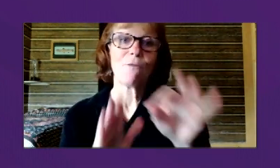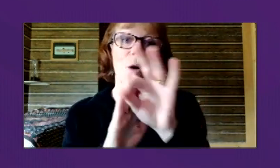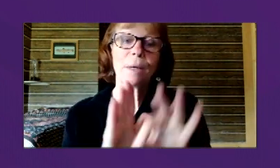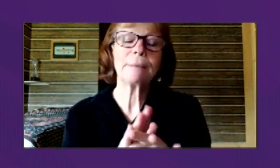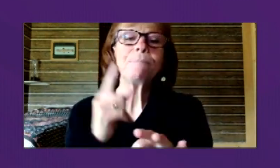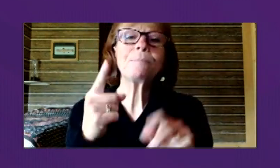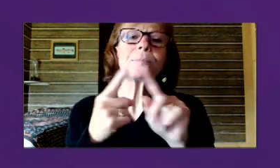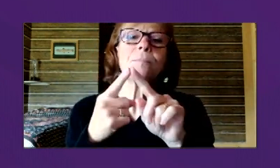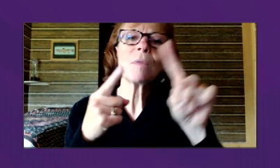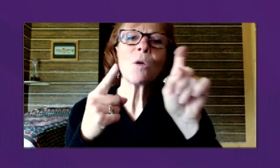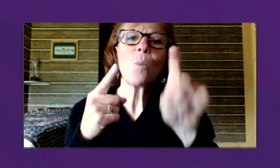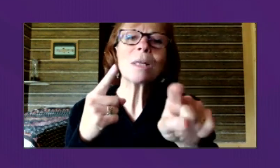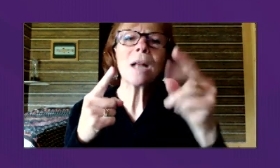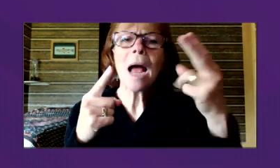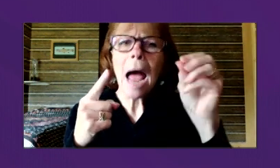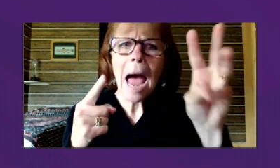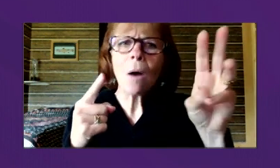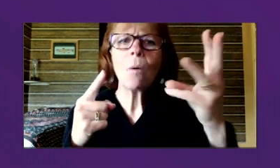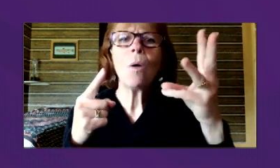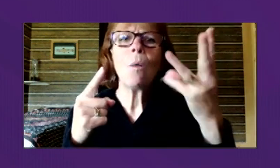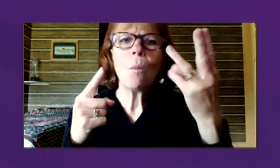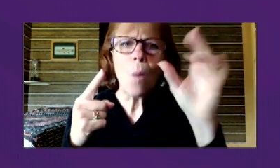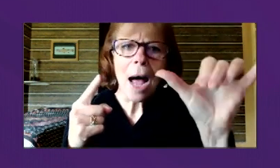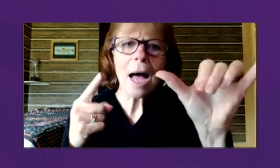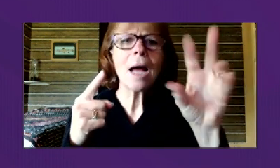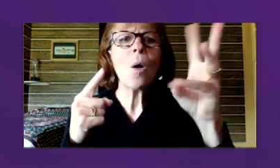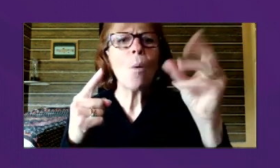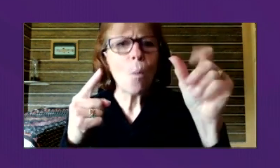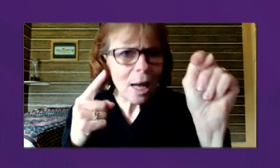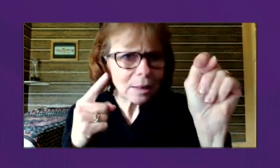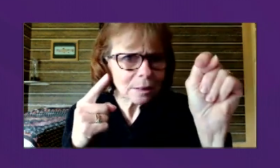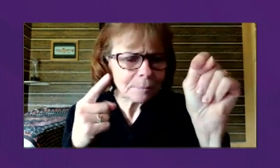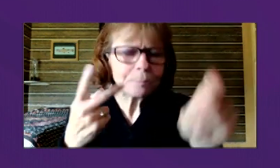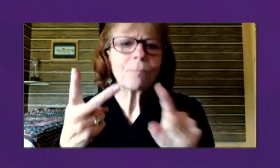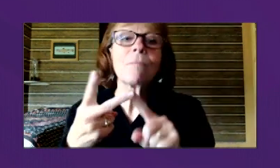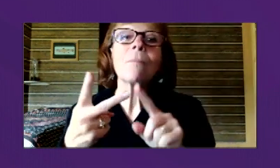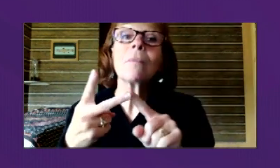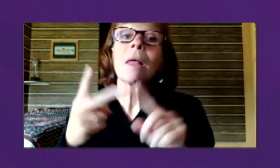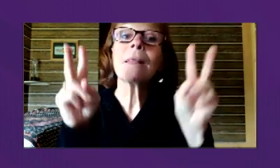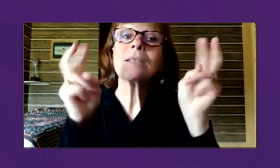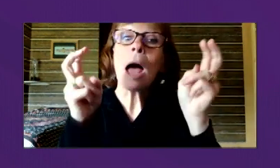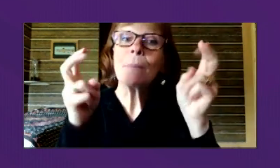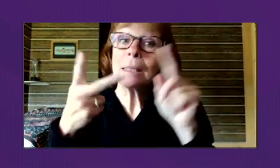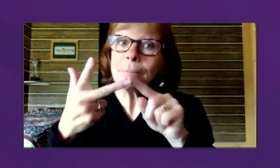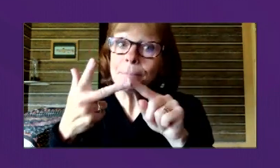the why, the what, or did. You have your topic or issue and then you have your intended target or